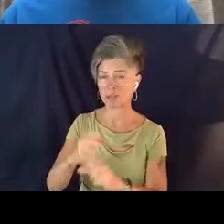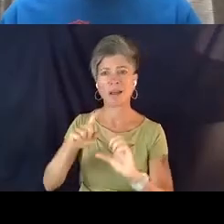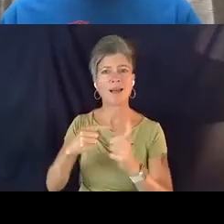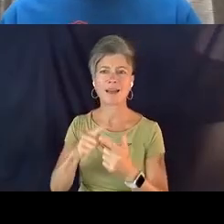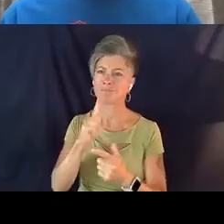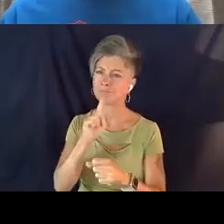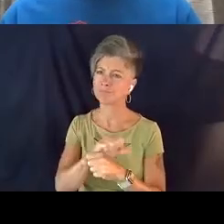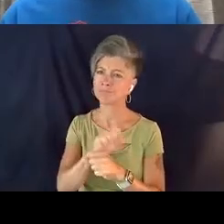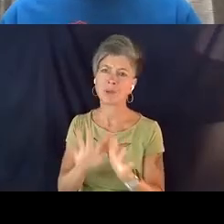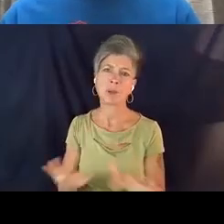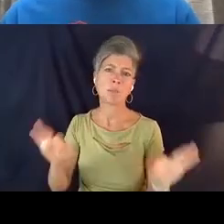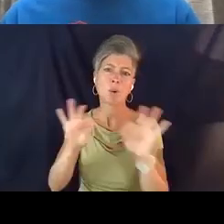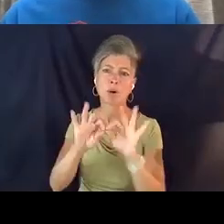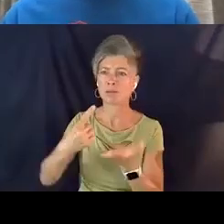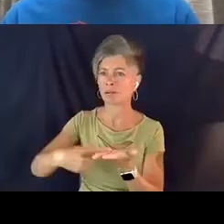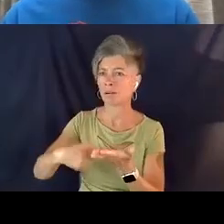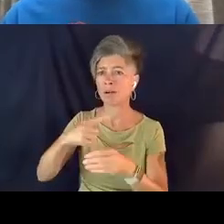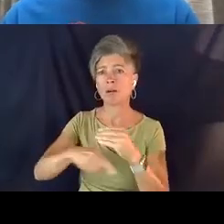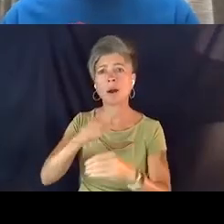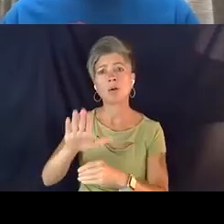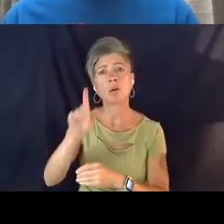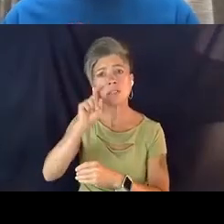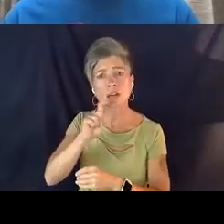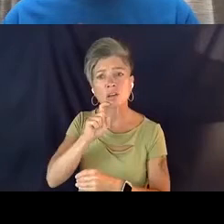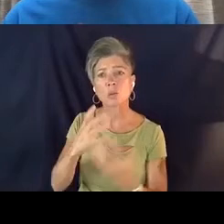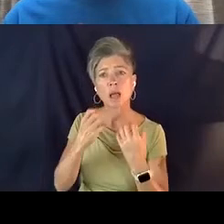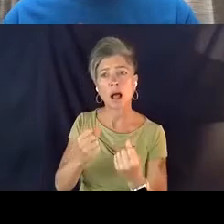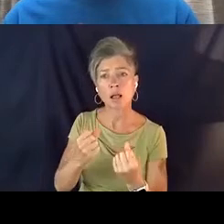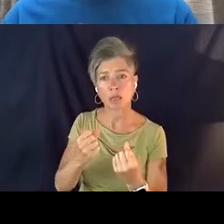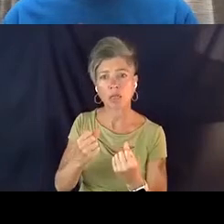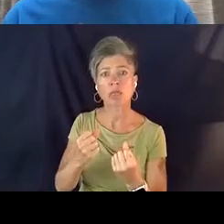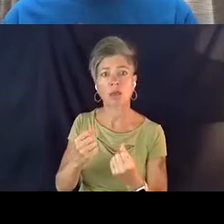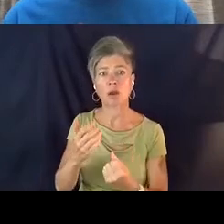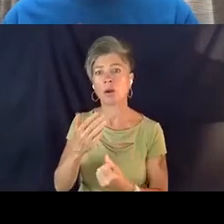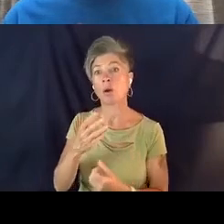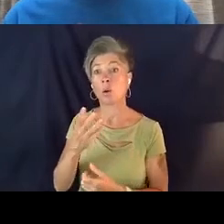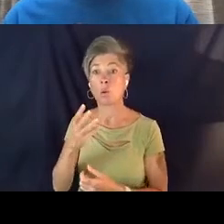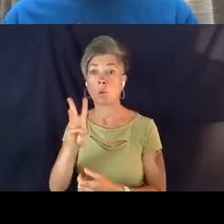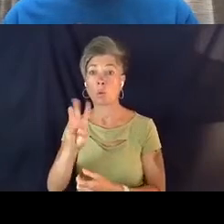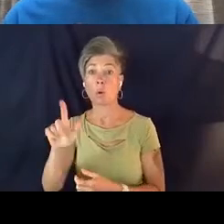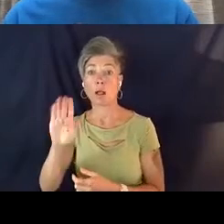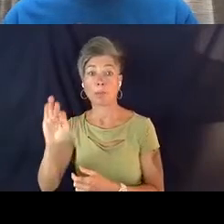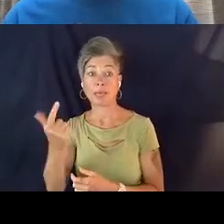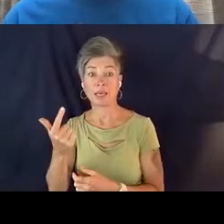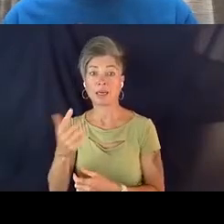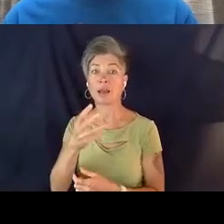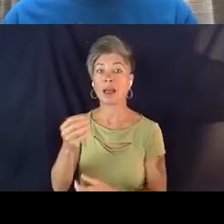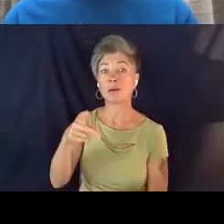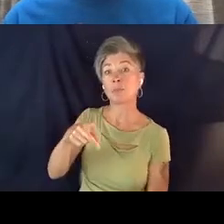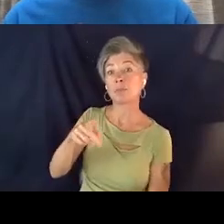about your sexual health and wellbeing. PrEP, which is a whole topic onto itself, is something to talk to your prescribers about